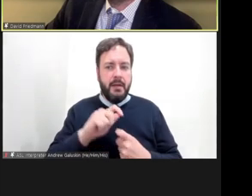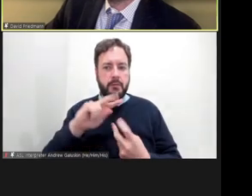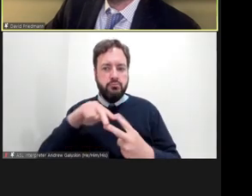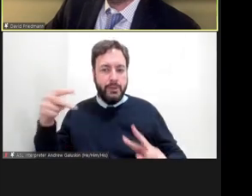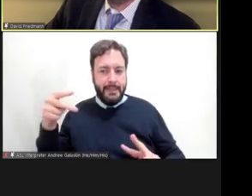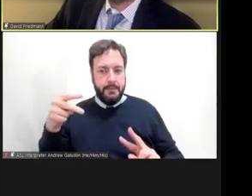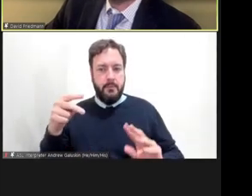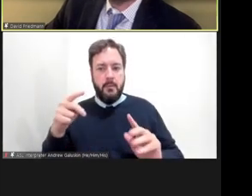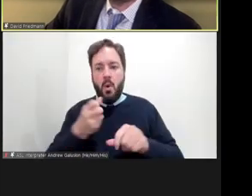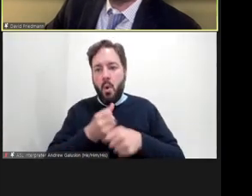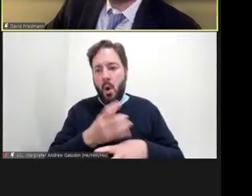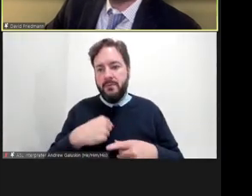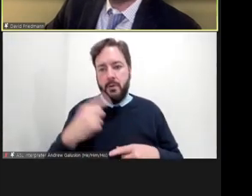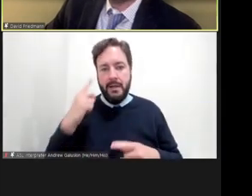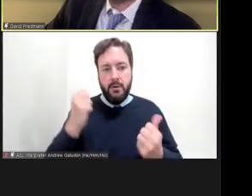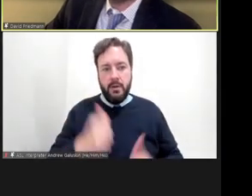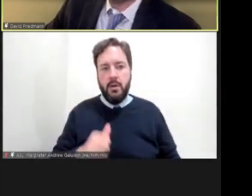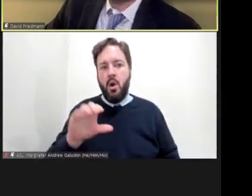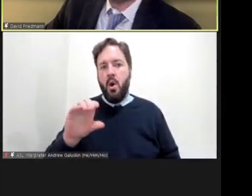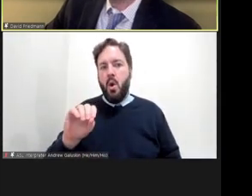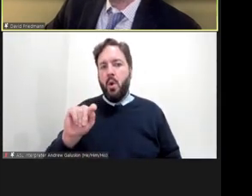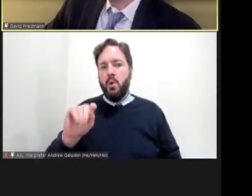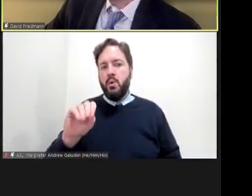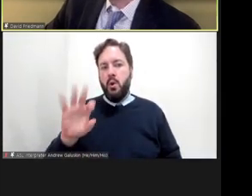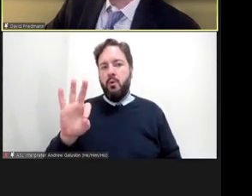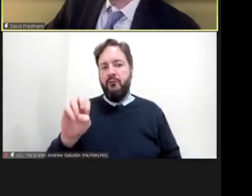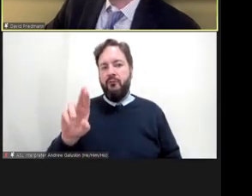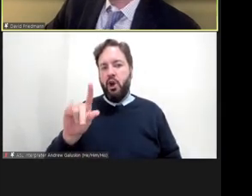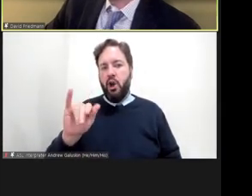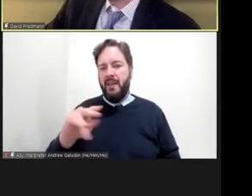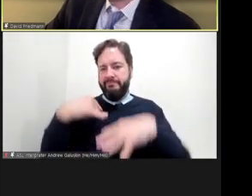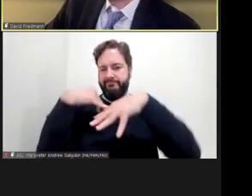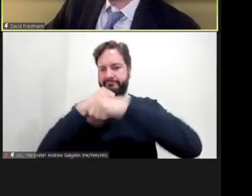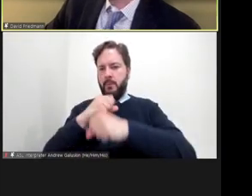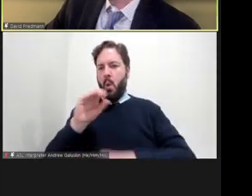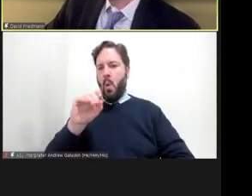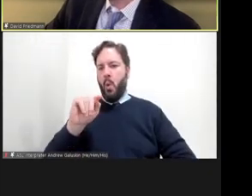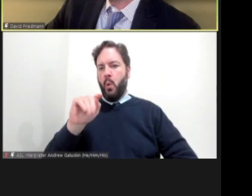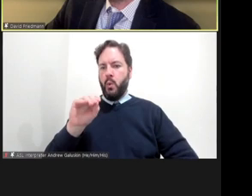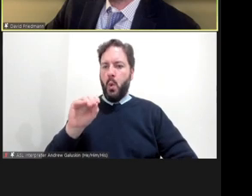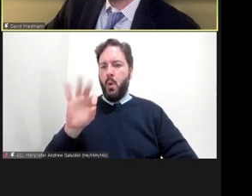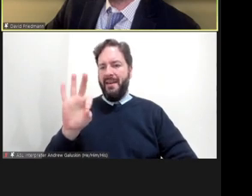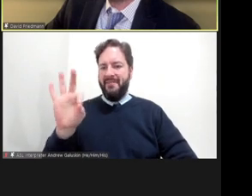Cause for hearing loss. It's called otoferlin or oto-f. And it's important to understand this only